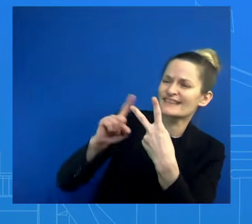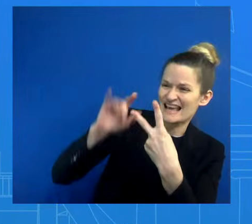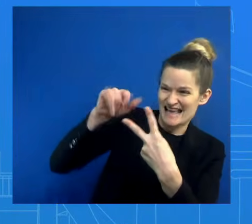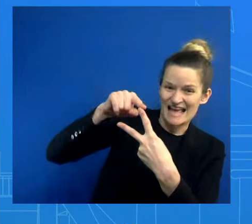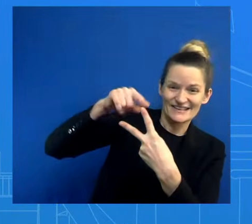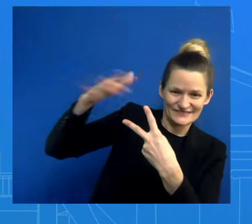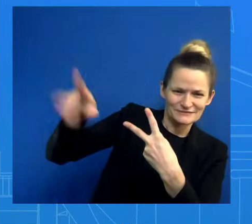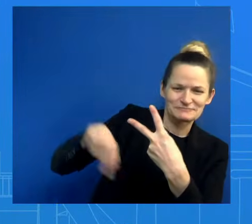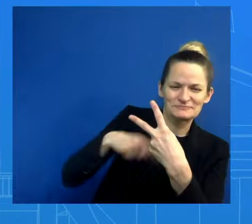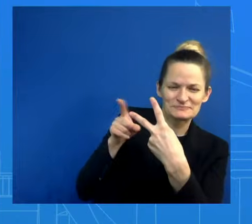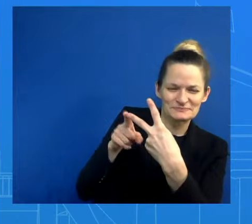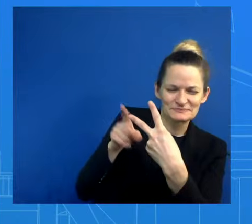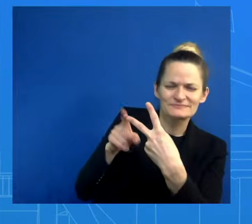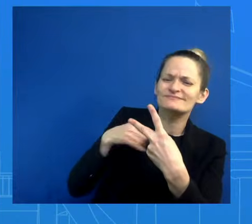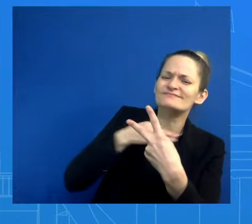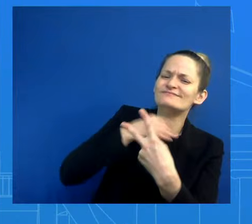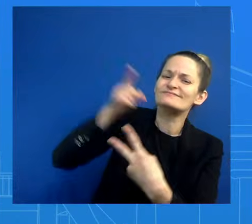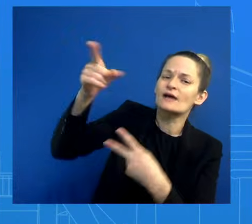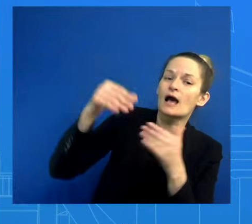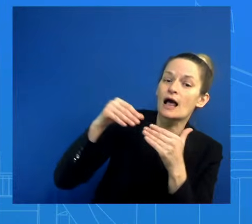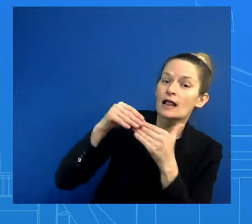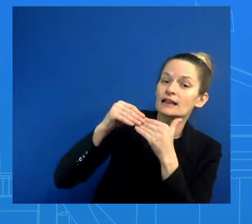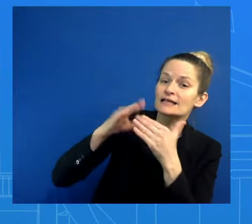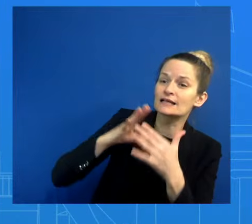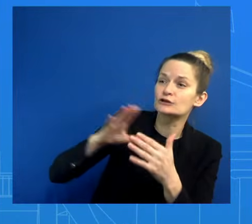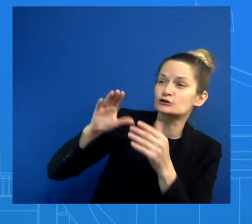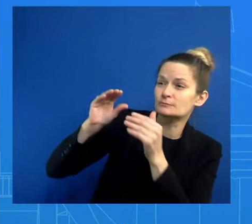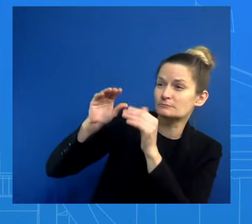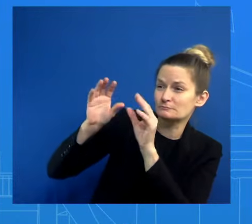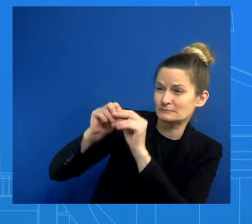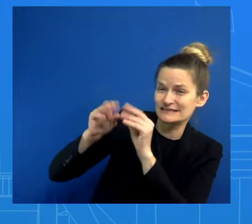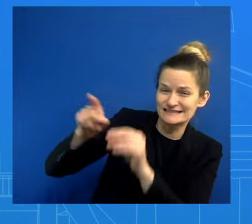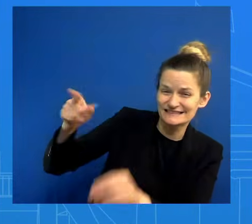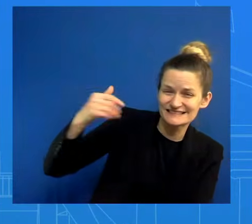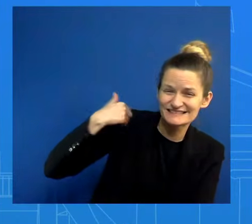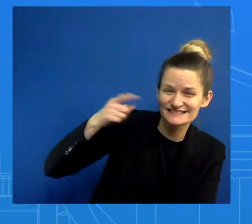I'm just -- I mean, we're going to get into details, but I'm trying to figure out how much